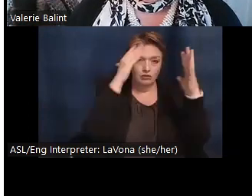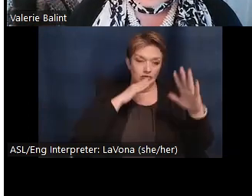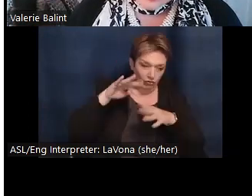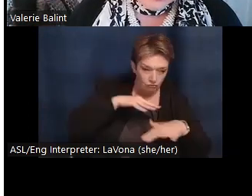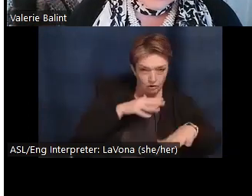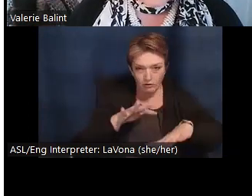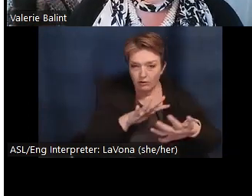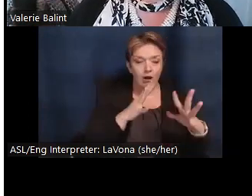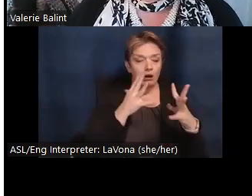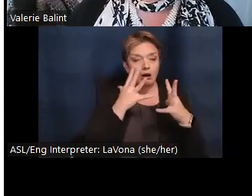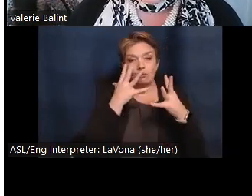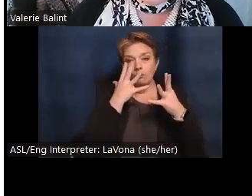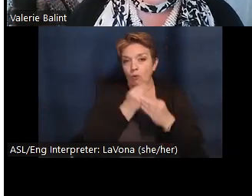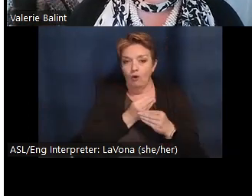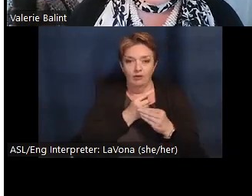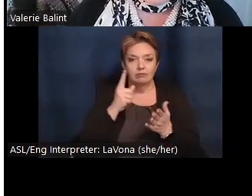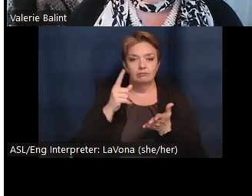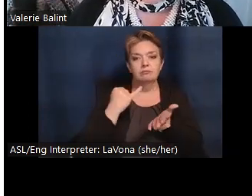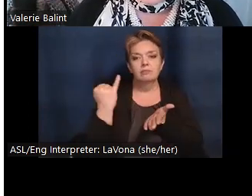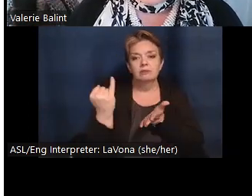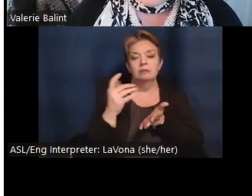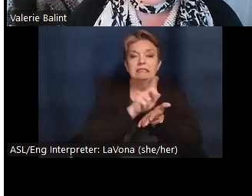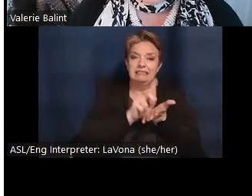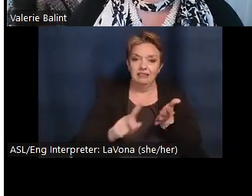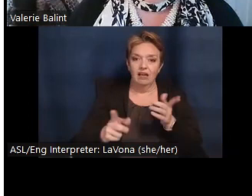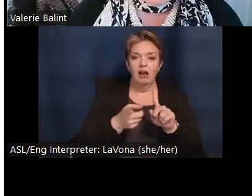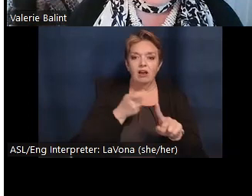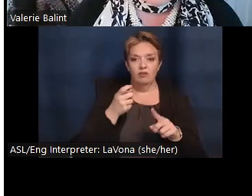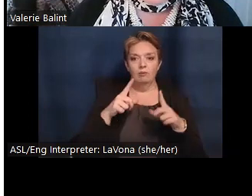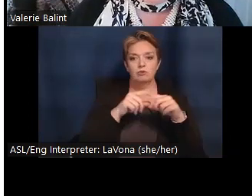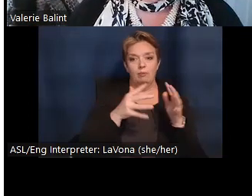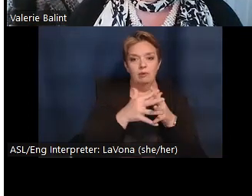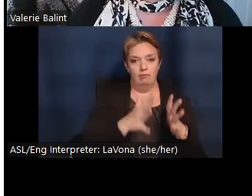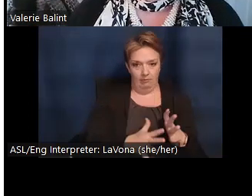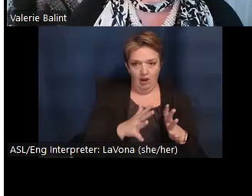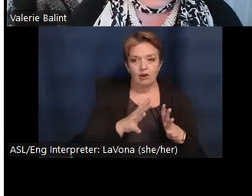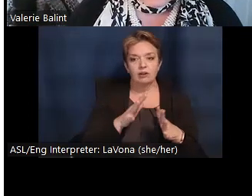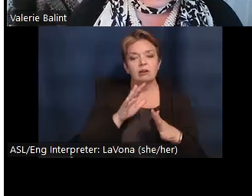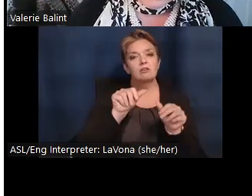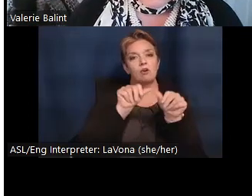designed by noted Japanese-American architect and woodworking master George Nakashima.